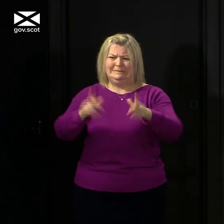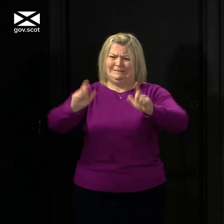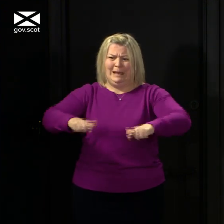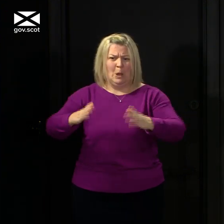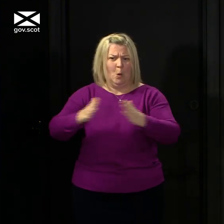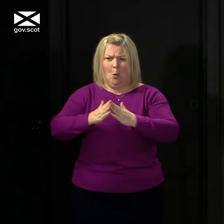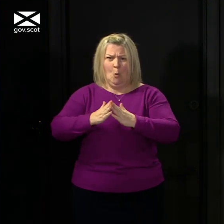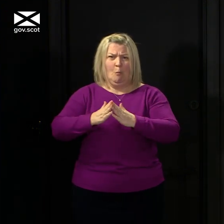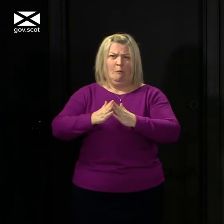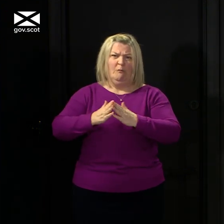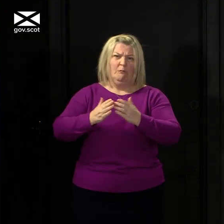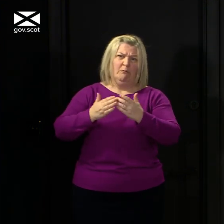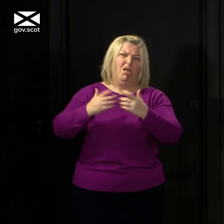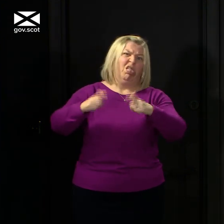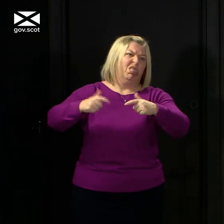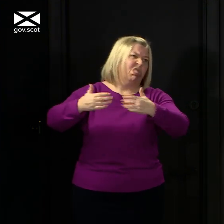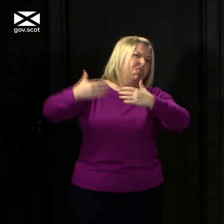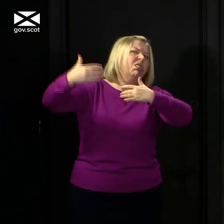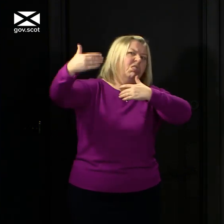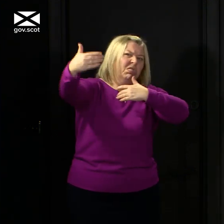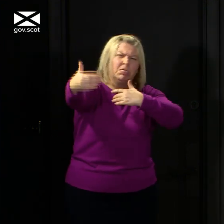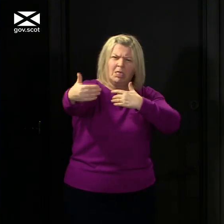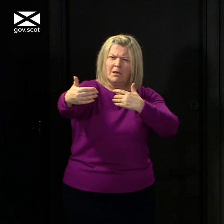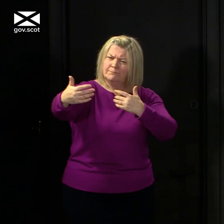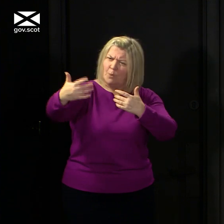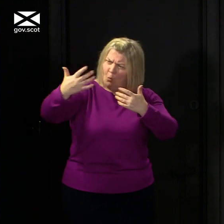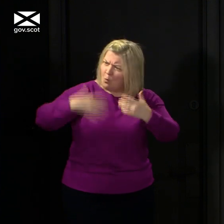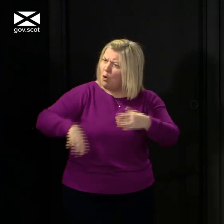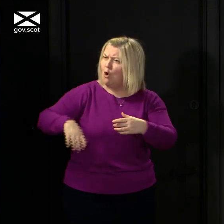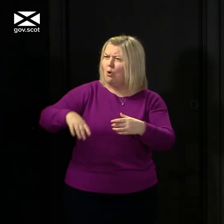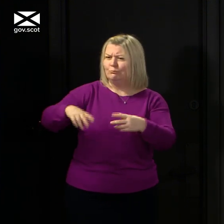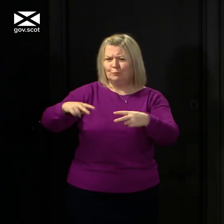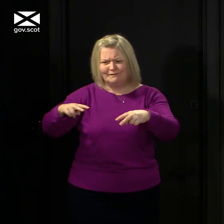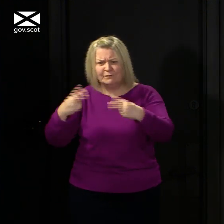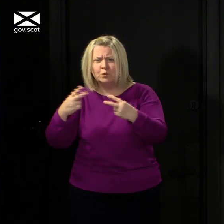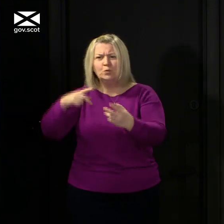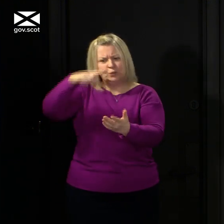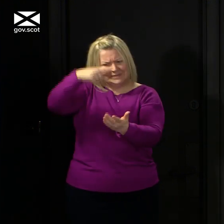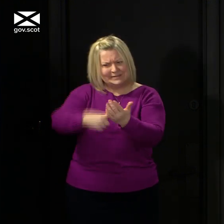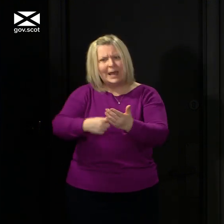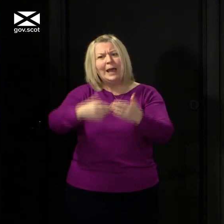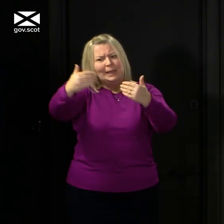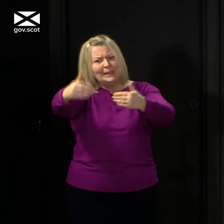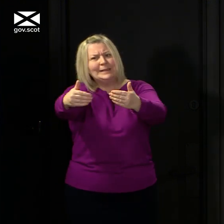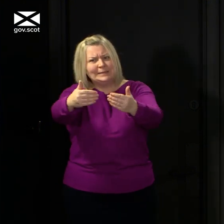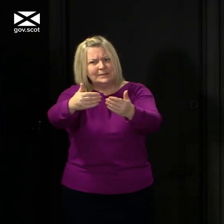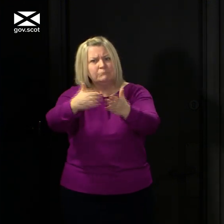longer than is necessary. First and foremost because the impact on individuals, on mental